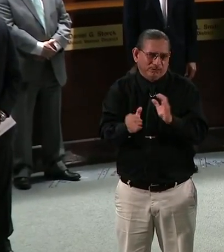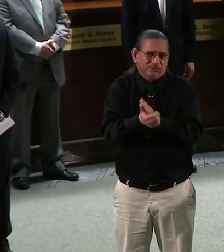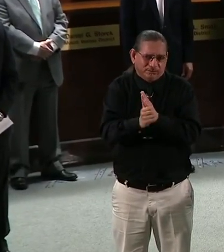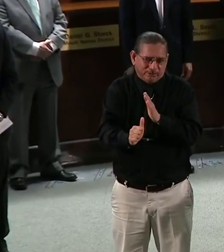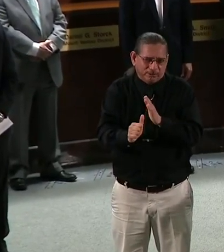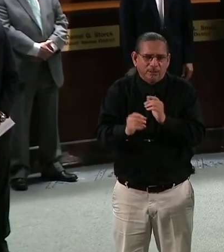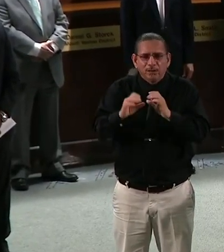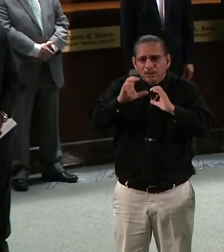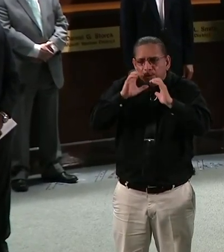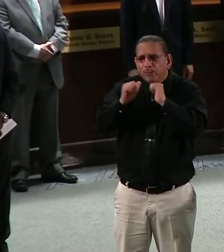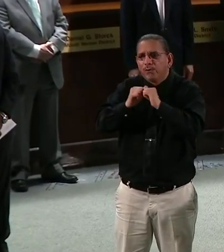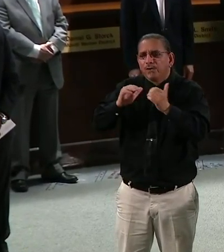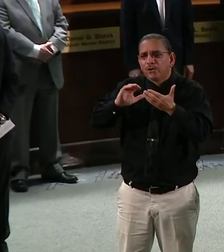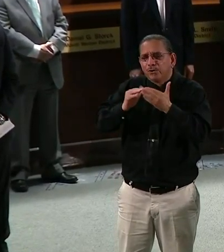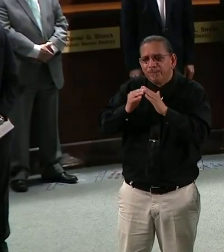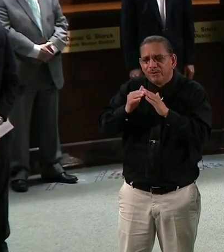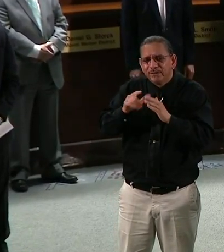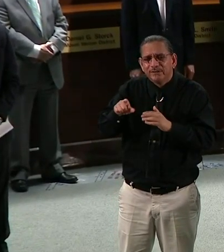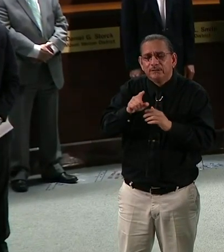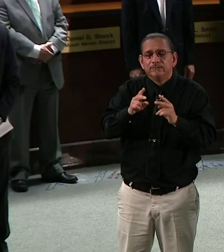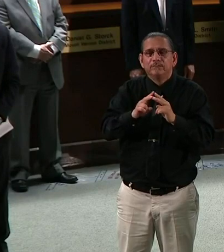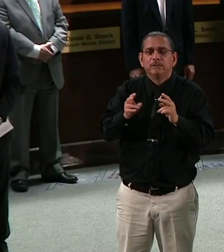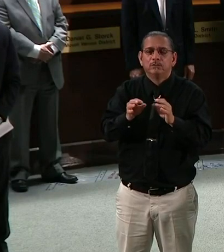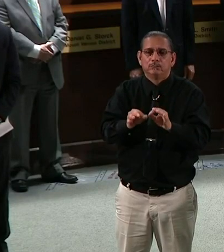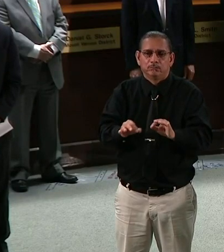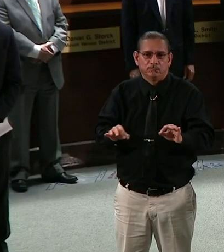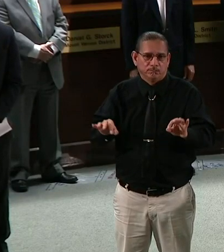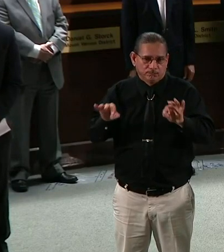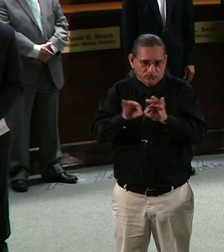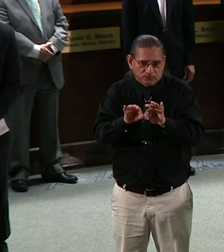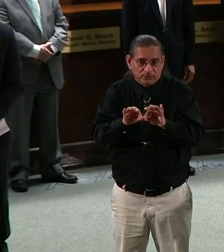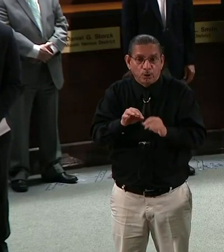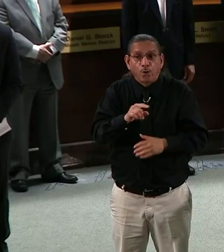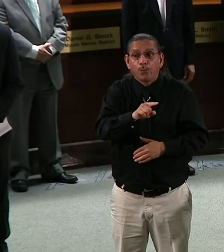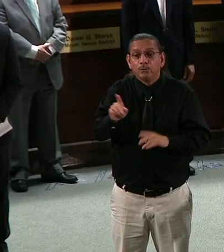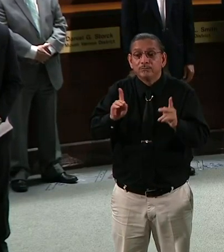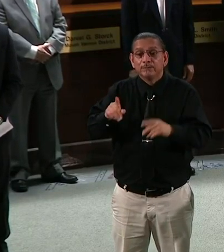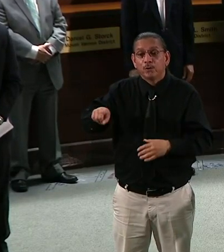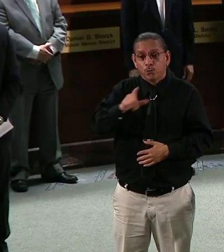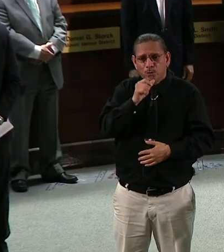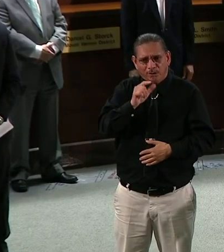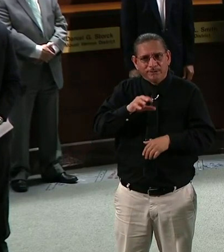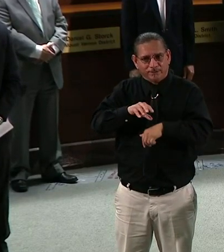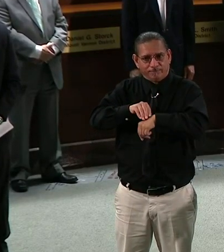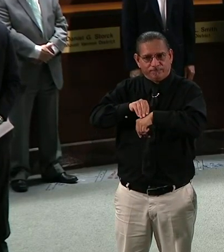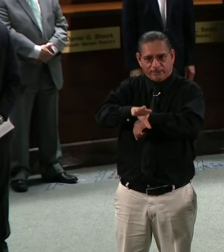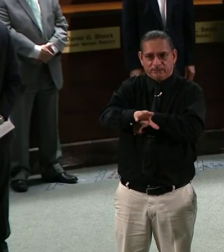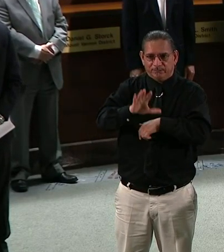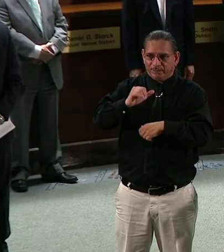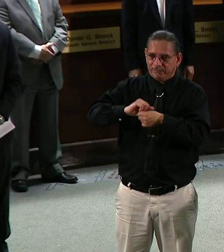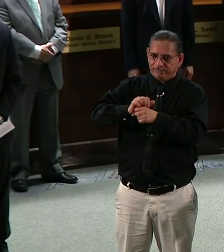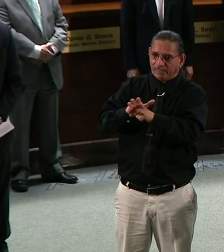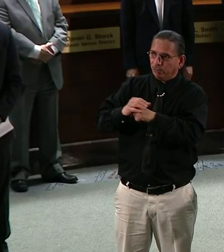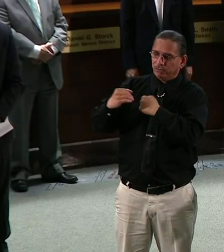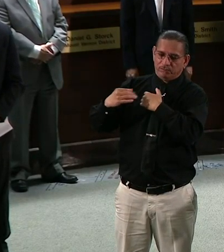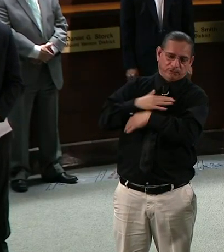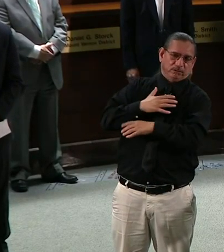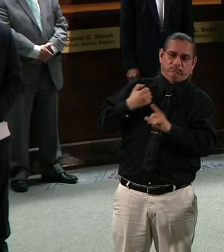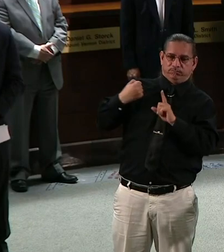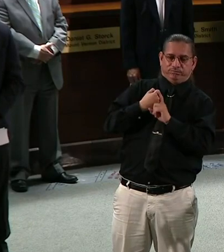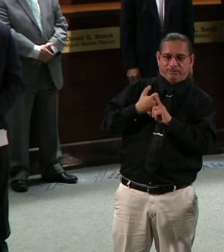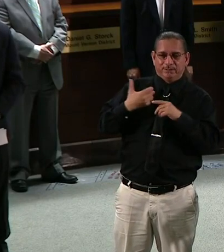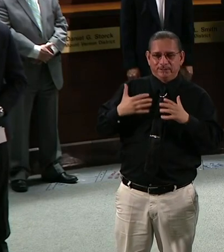CAN. KIND OF. WHEN THE TRUCK